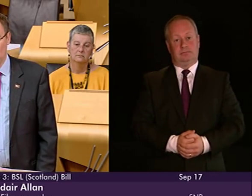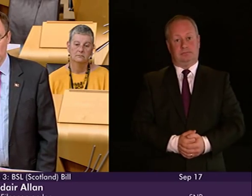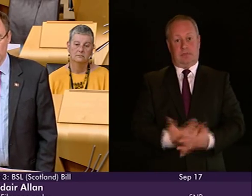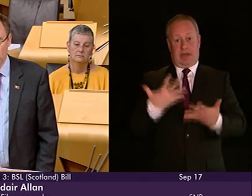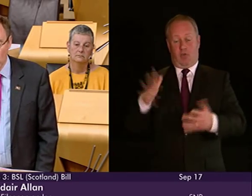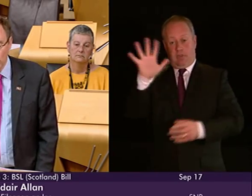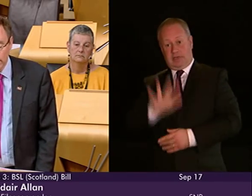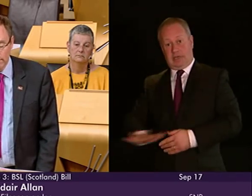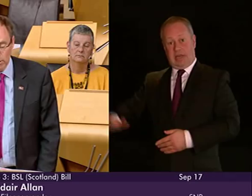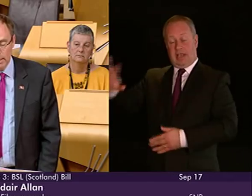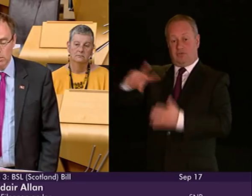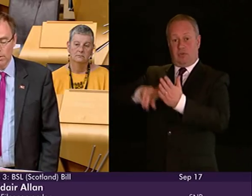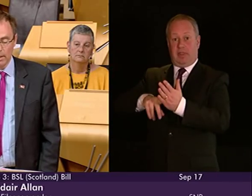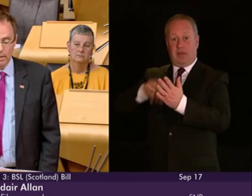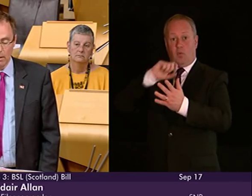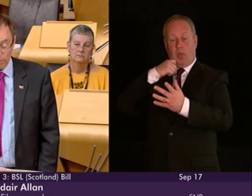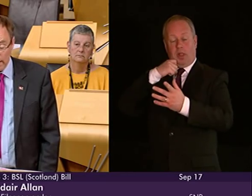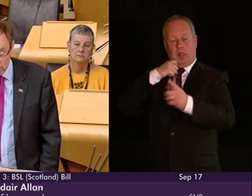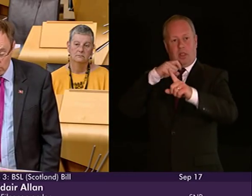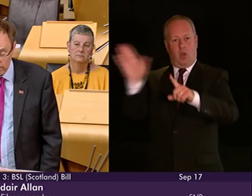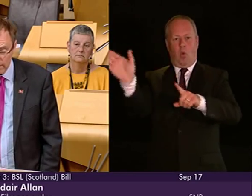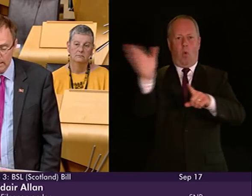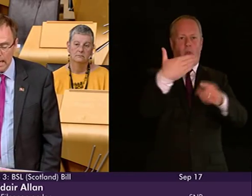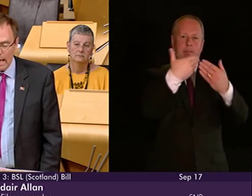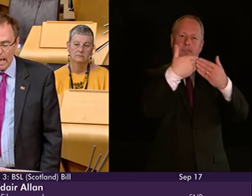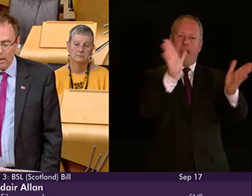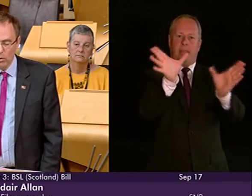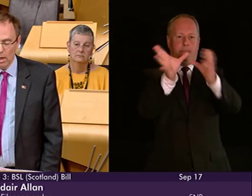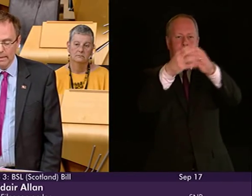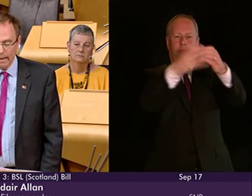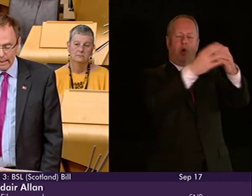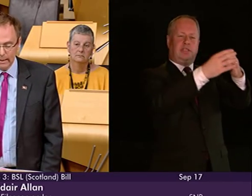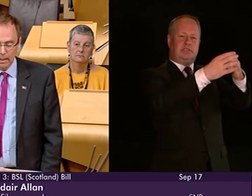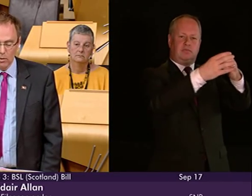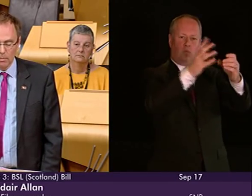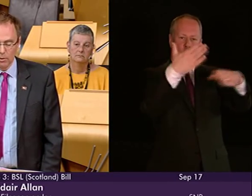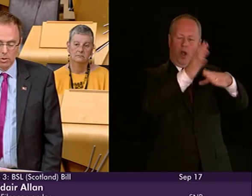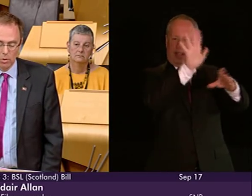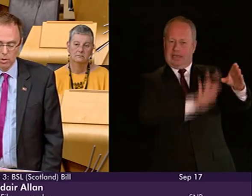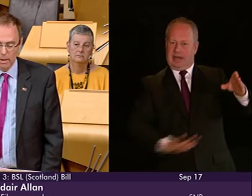plan will cover all public bodies with a national remit that are directly accountable to Scottish